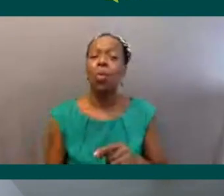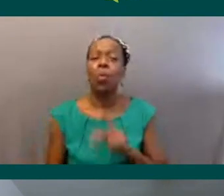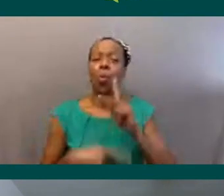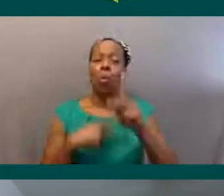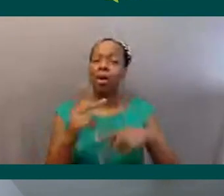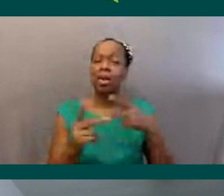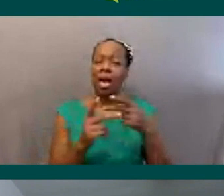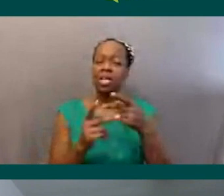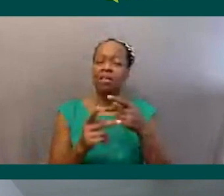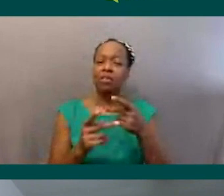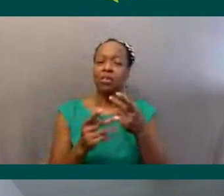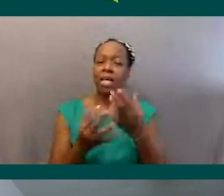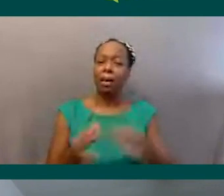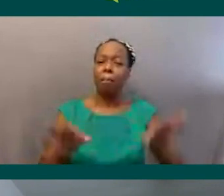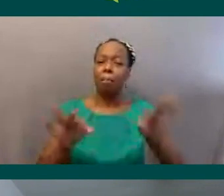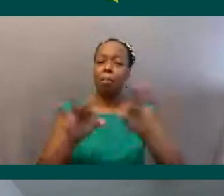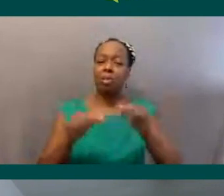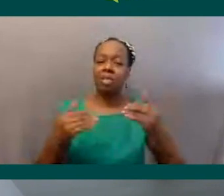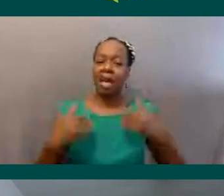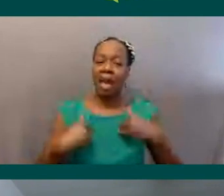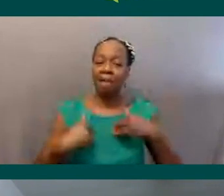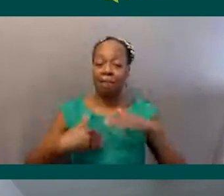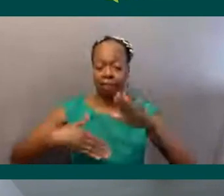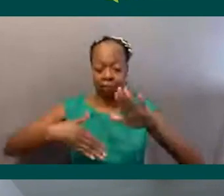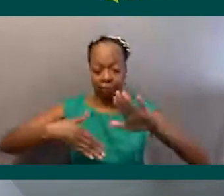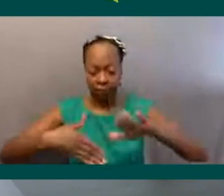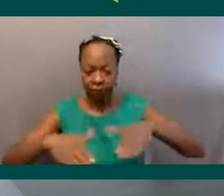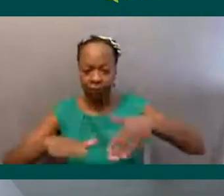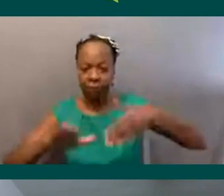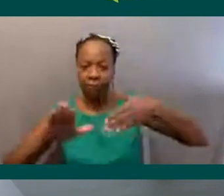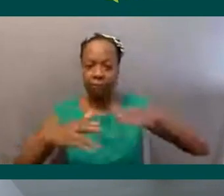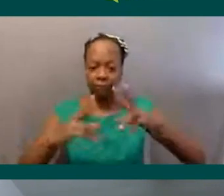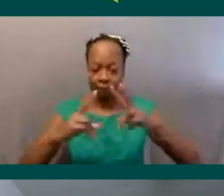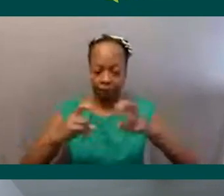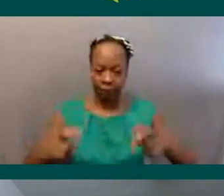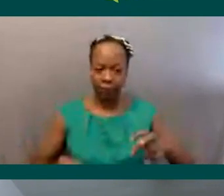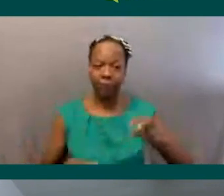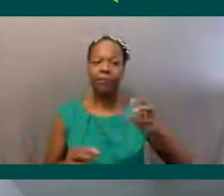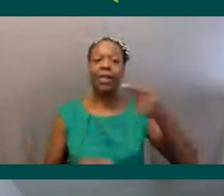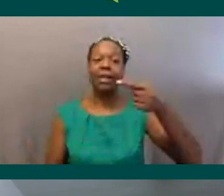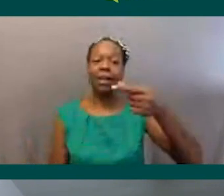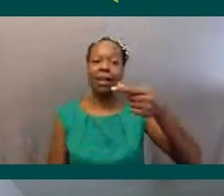or sort of what things do you do prior to the operation potentially to look at different outcomes?